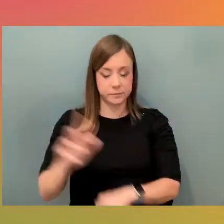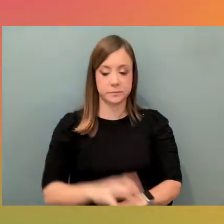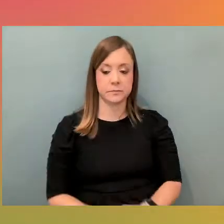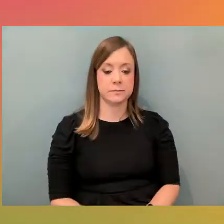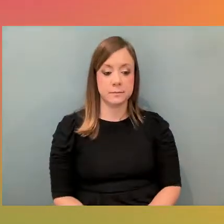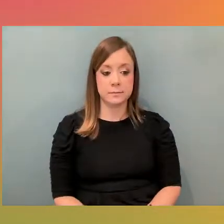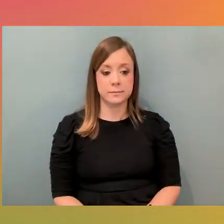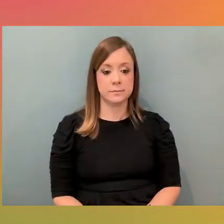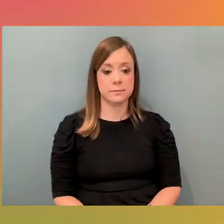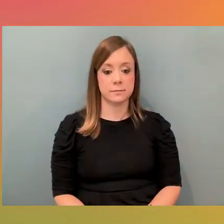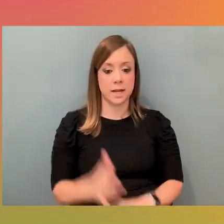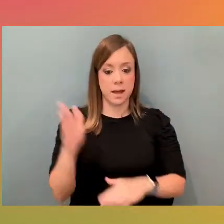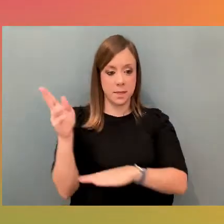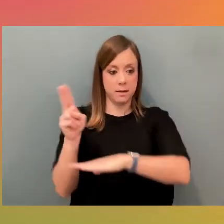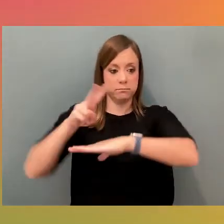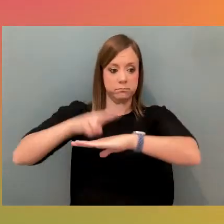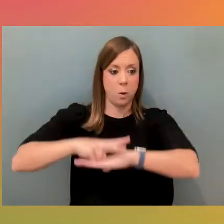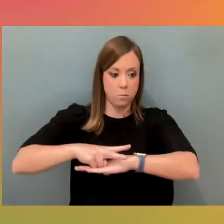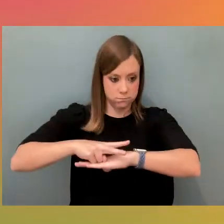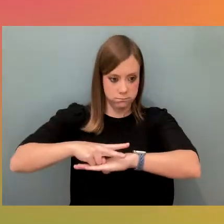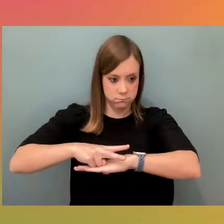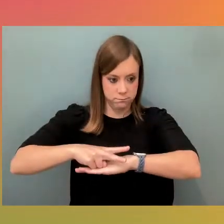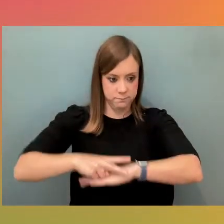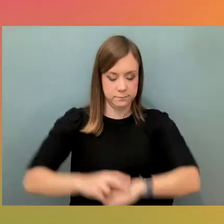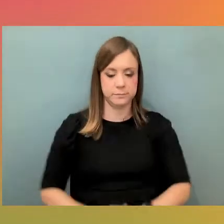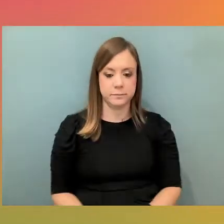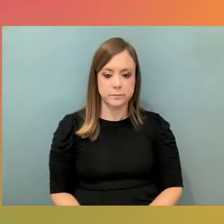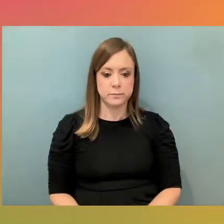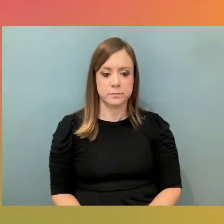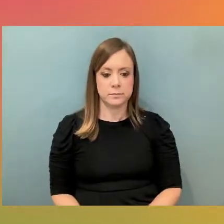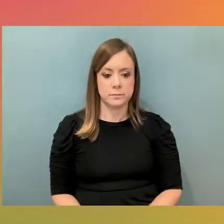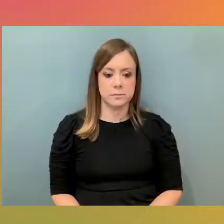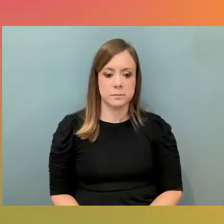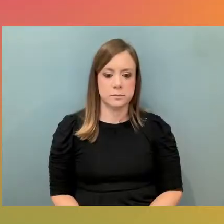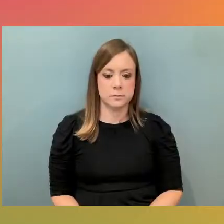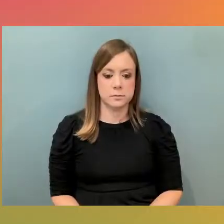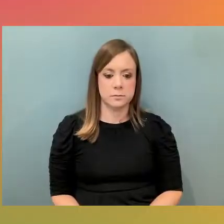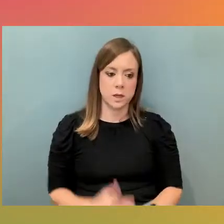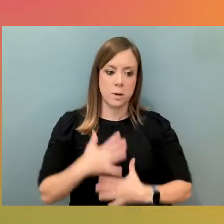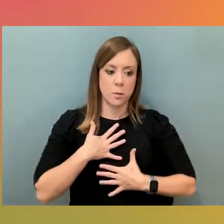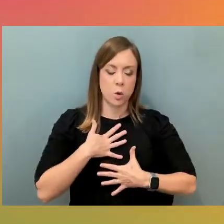NICE WORK. WE WILL STAY HERE FOR THREE, TWO AND ONE. GOOD, LOWER ALL THE WAY DOWN.